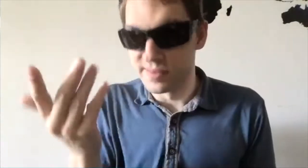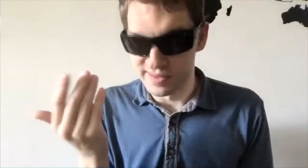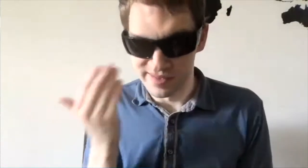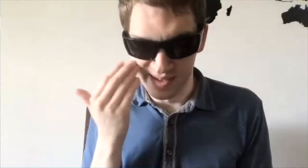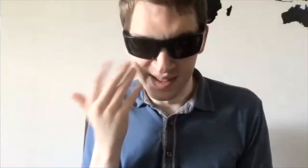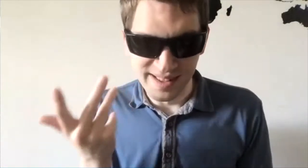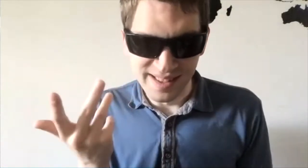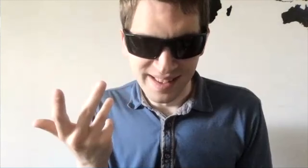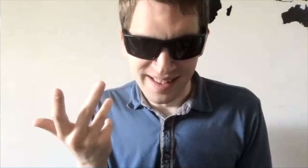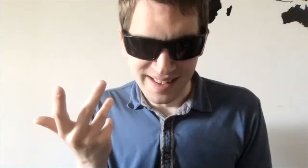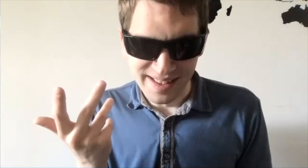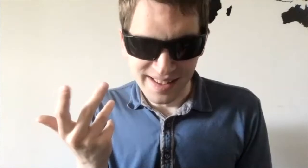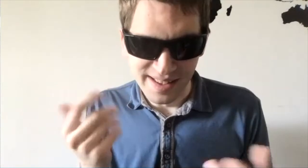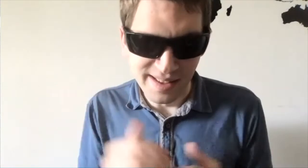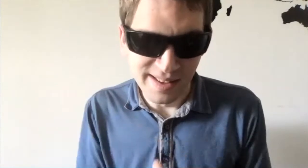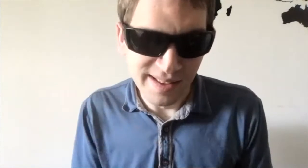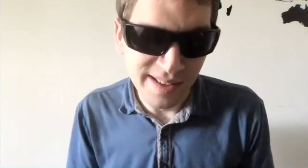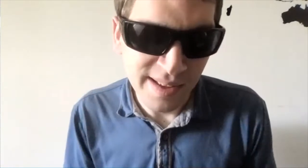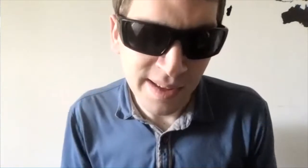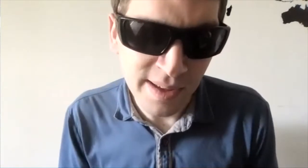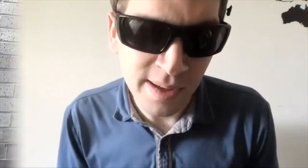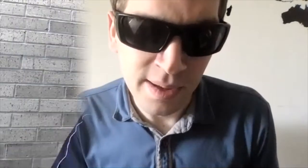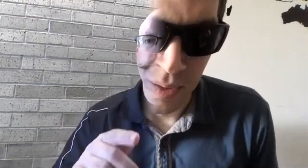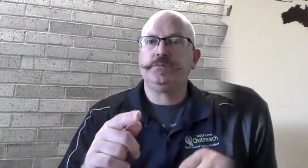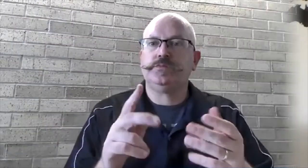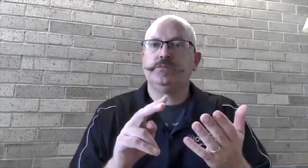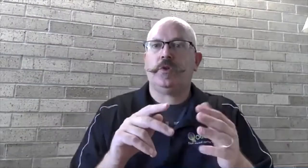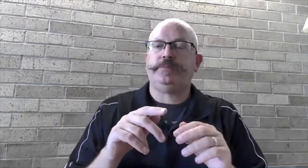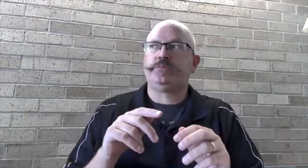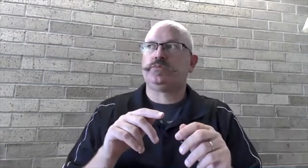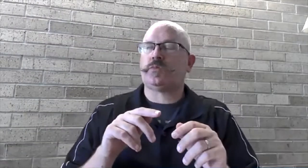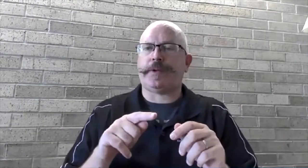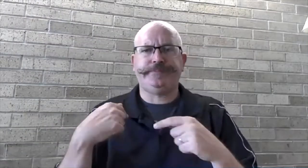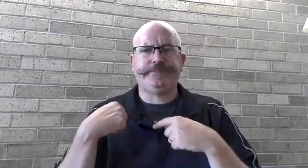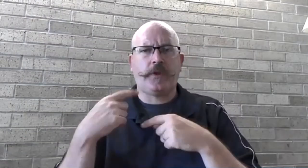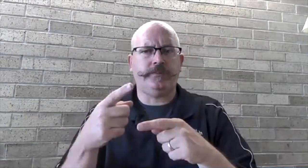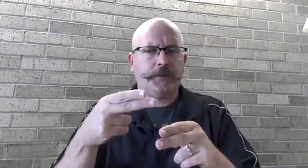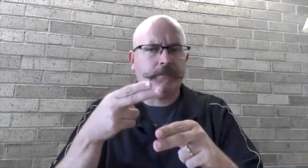whatever we're using. That will only help us in the future.